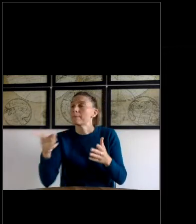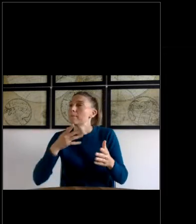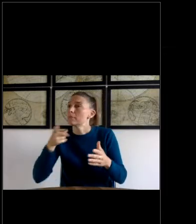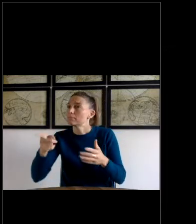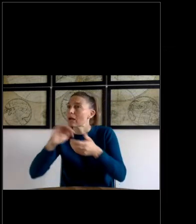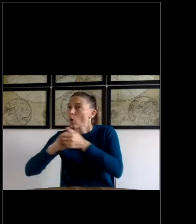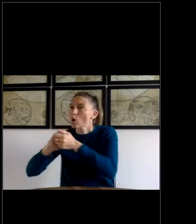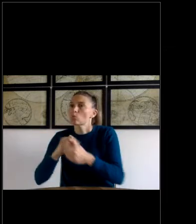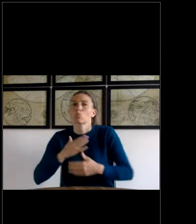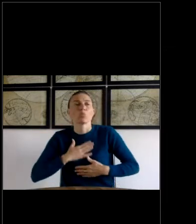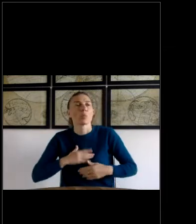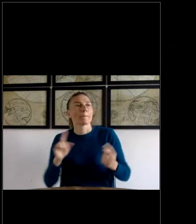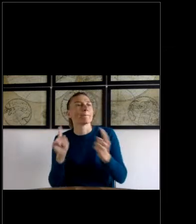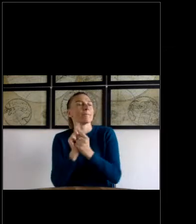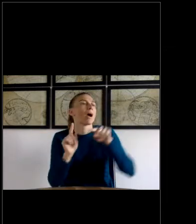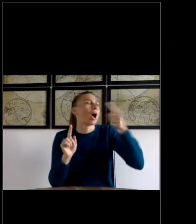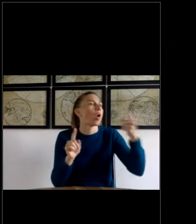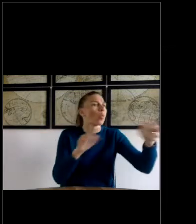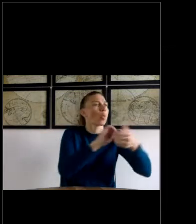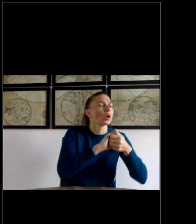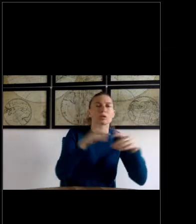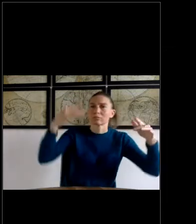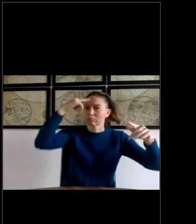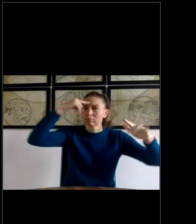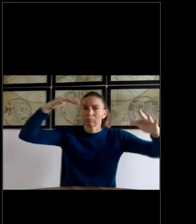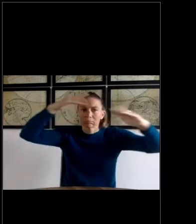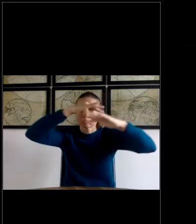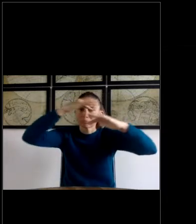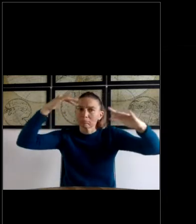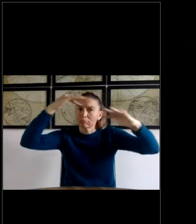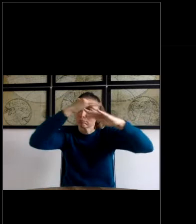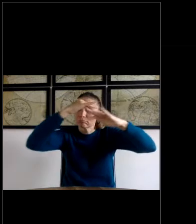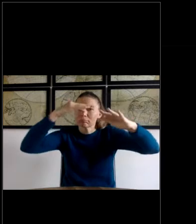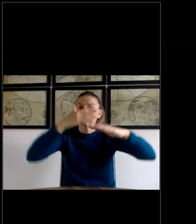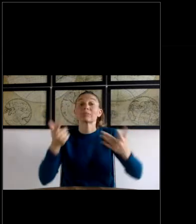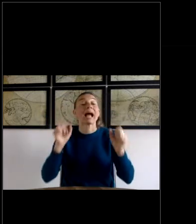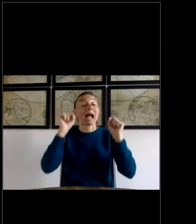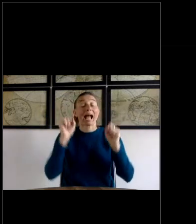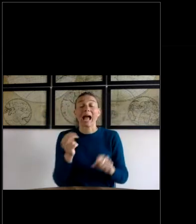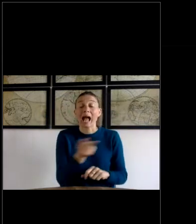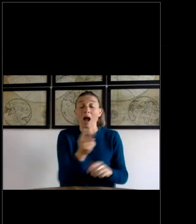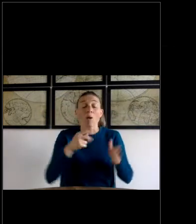There is help for project management and project preparation as well.